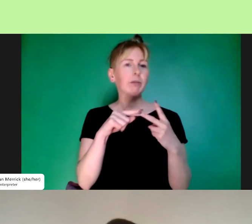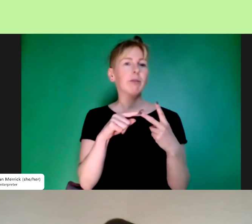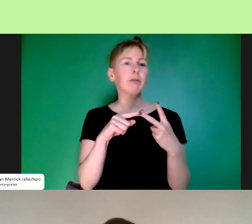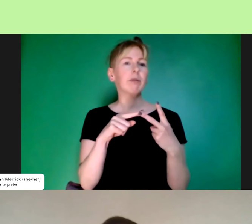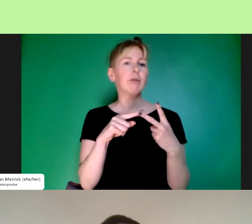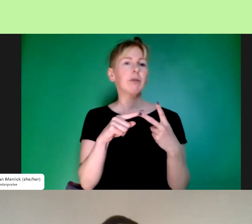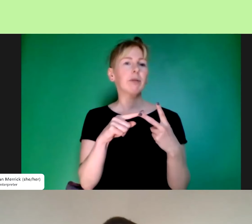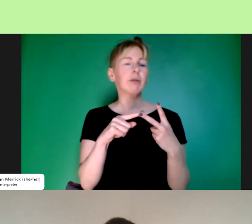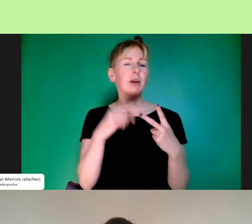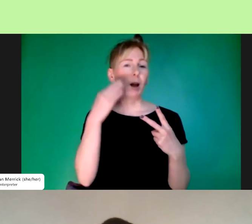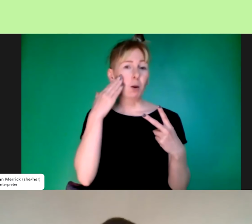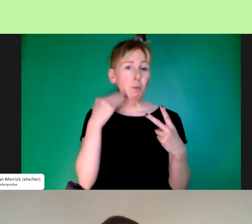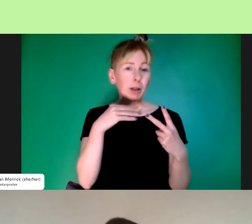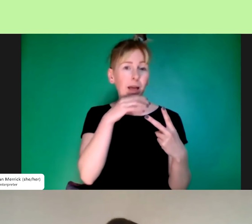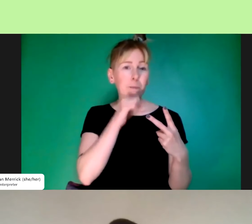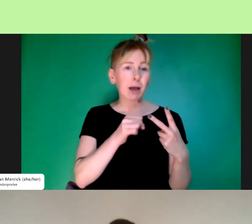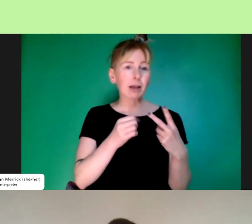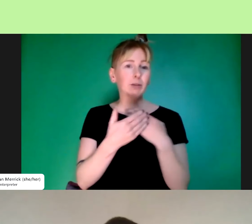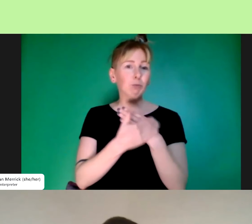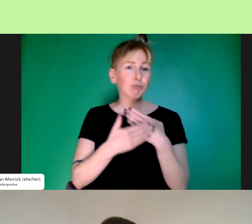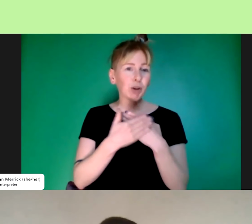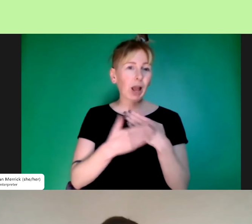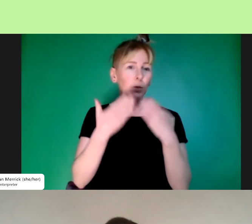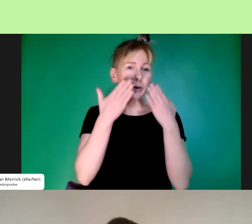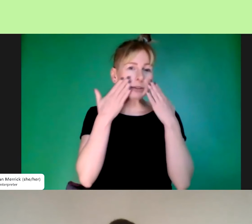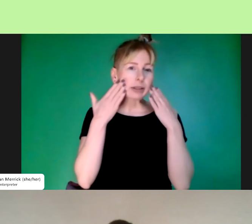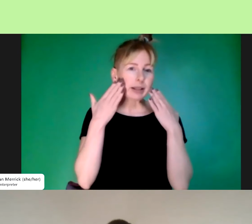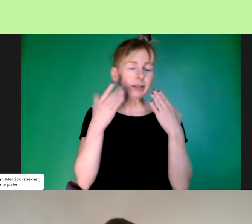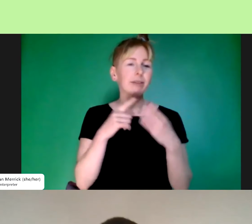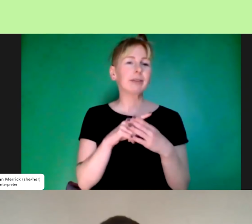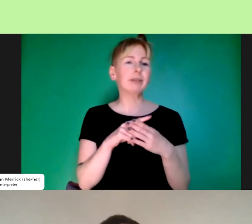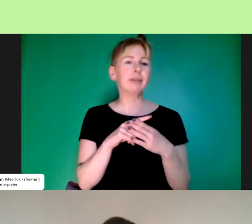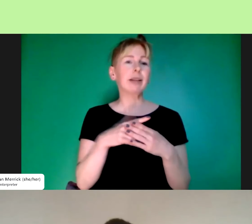black man with brown skin. I need a shave; I've got a